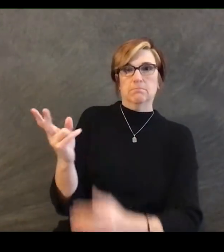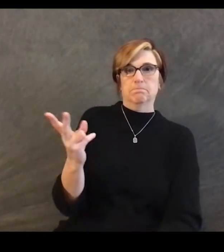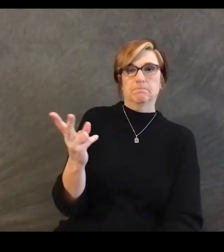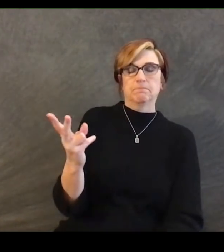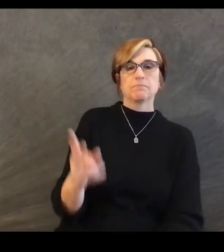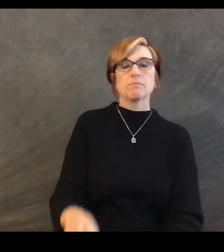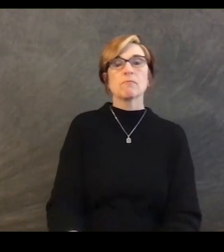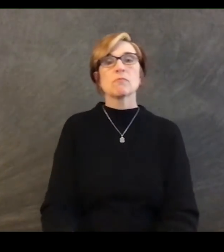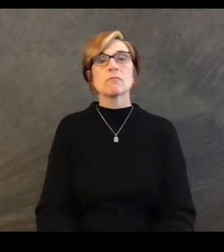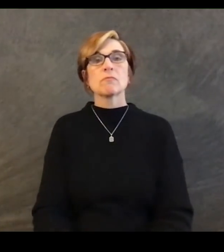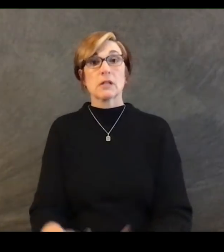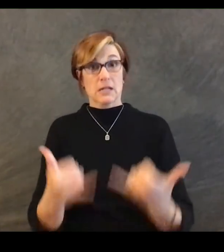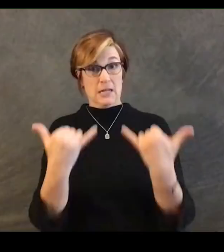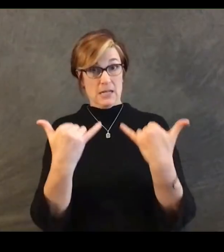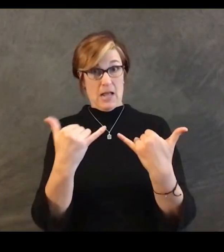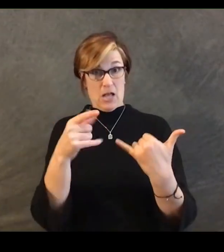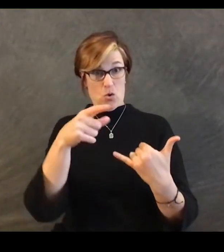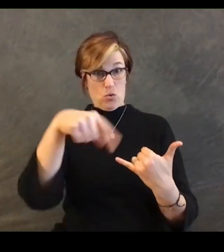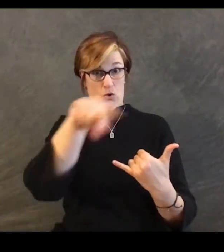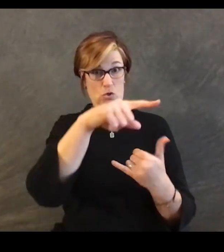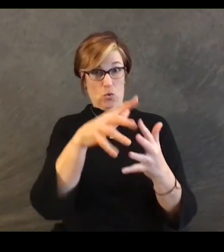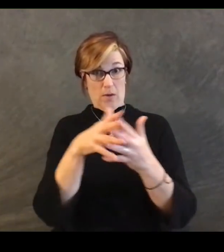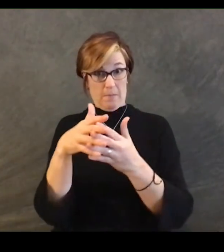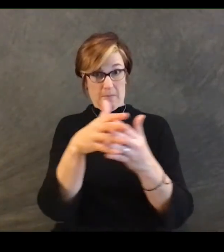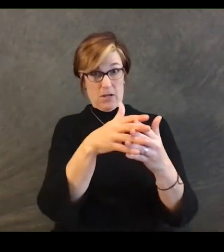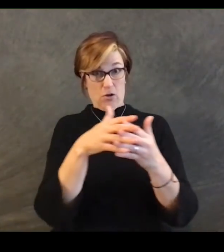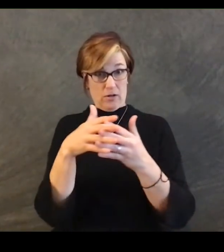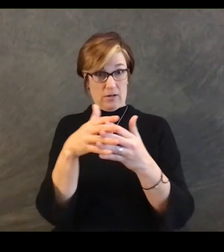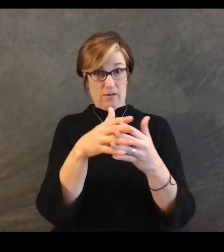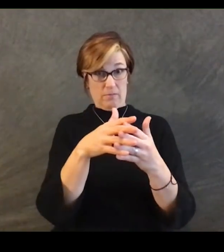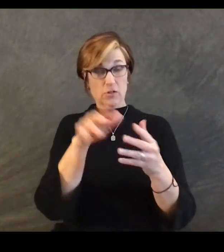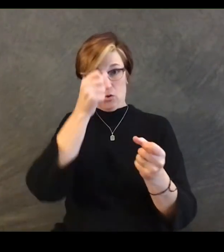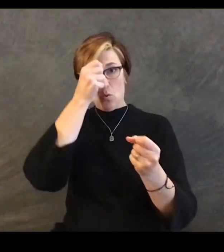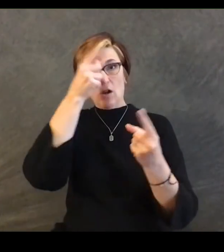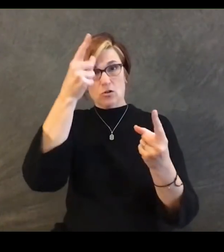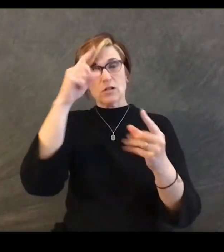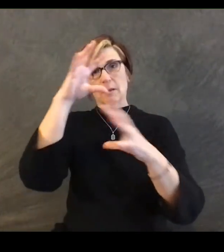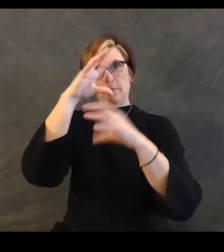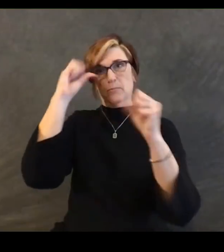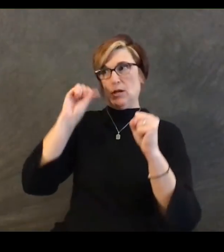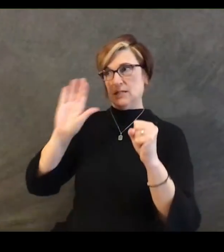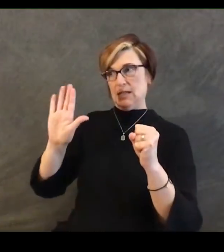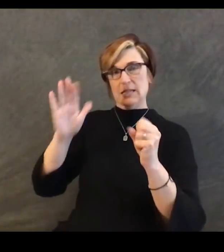president saw when he made the decision at the end of 15 days to slow the spread